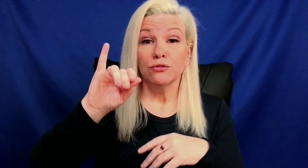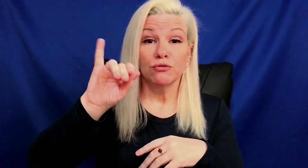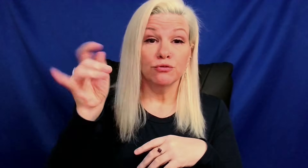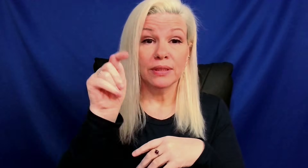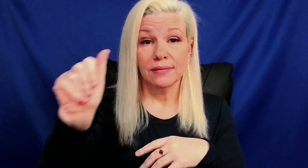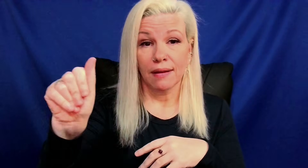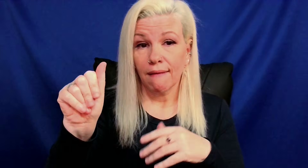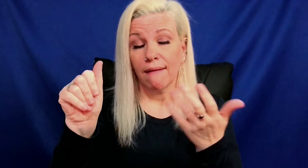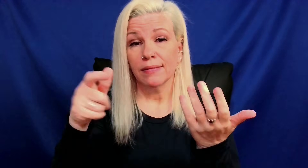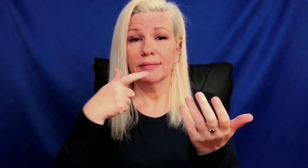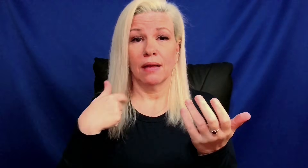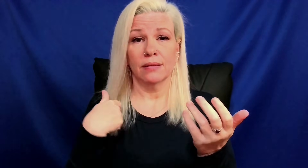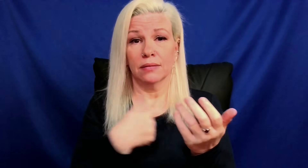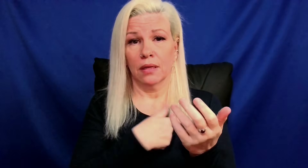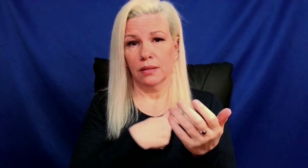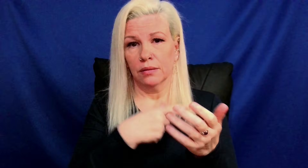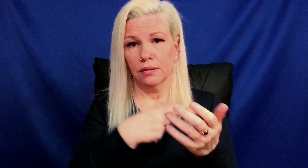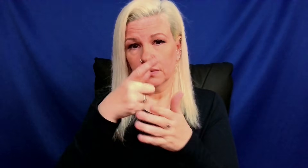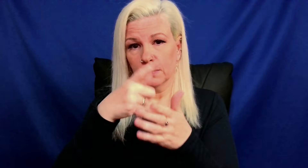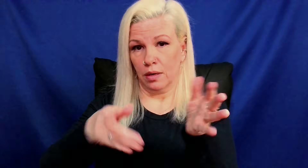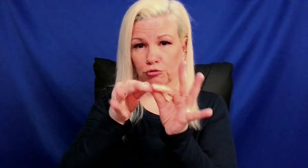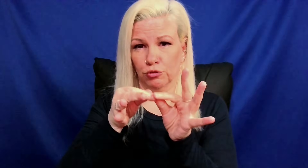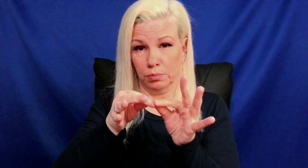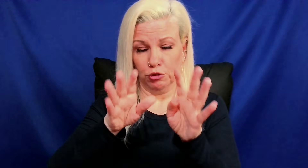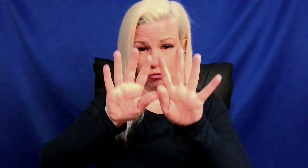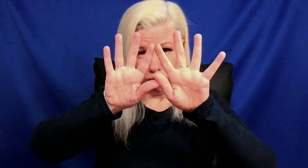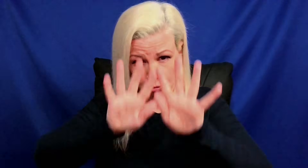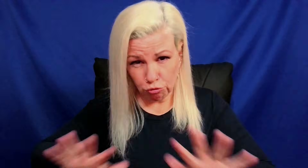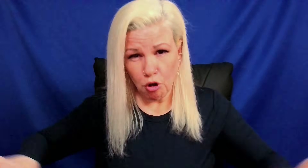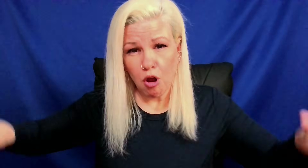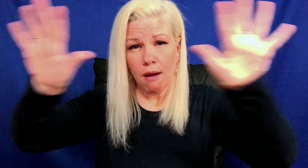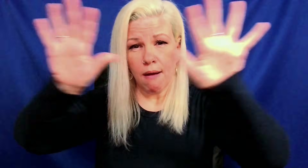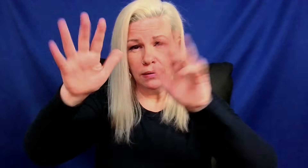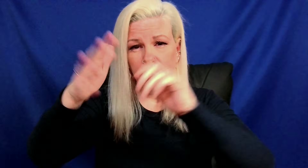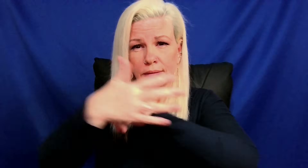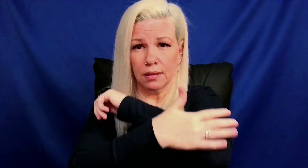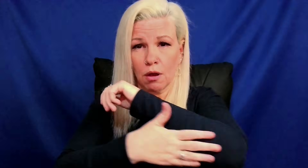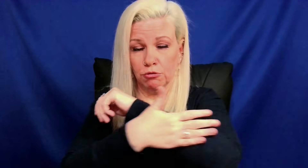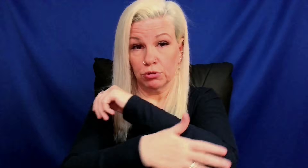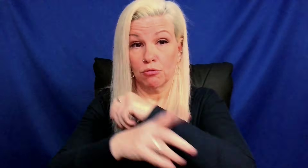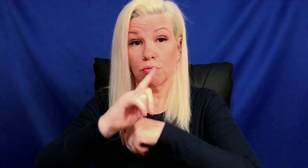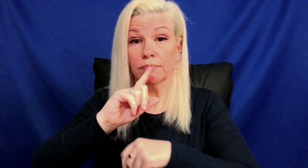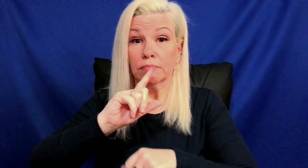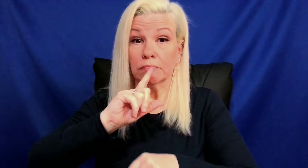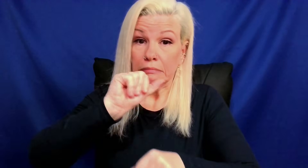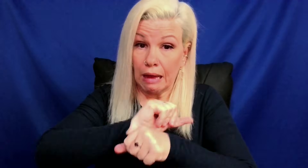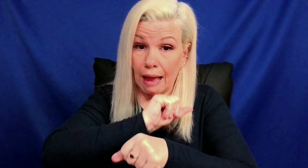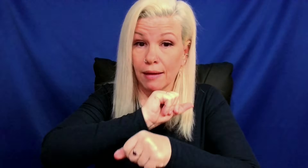The JTA tells us what interpreters across the country are actually doing